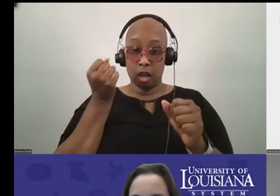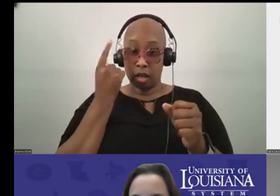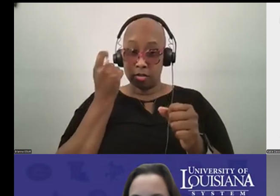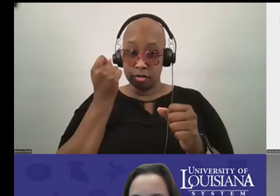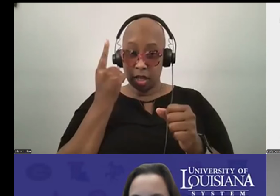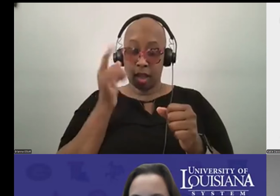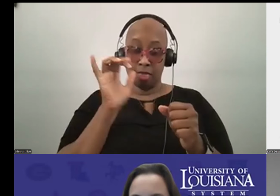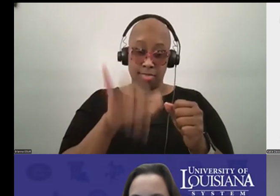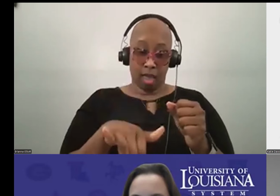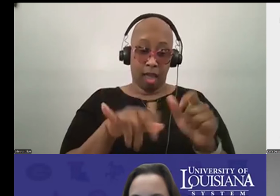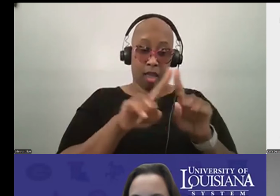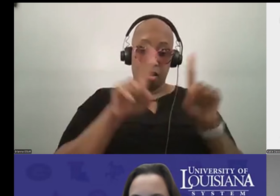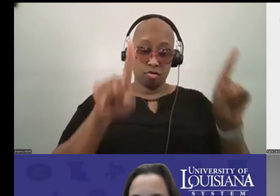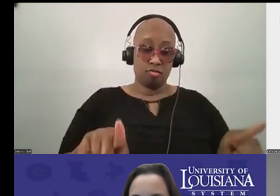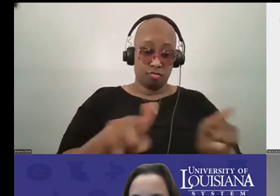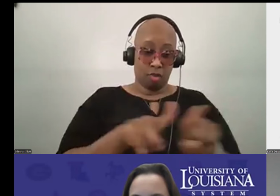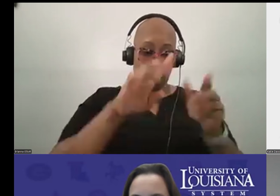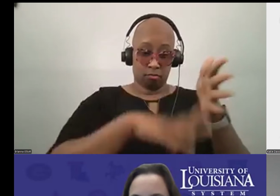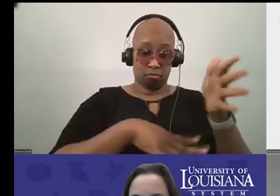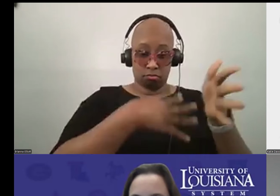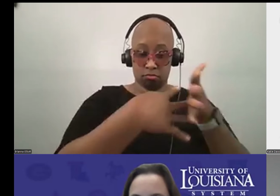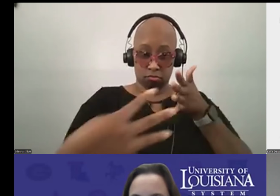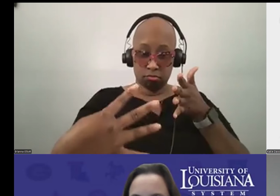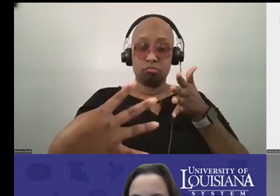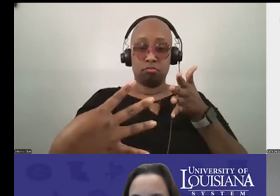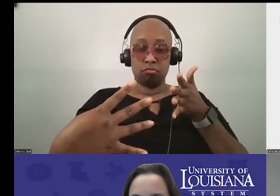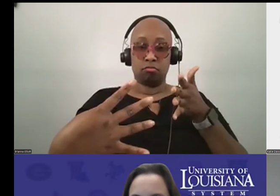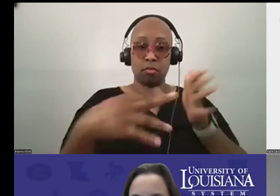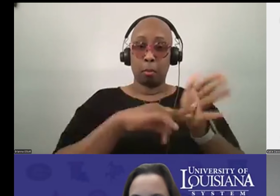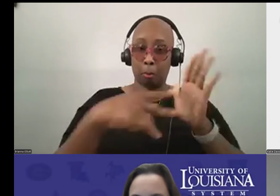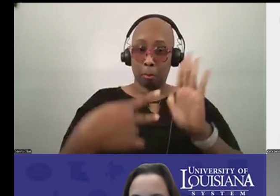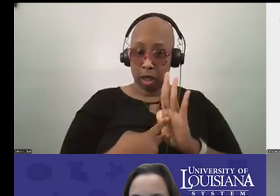or chart or graph is trying to convey. But again, in terms of publishing your work, you'd want to